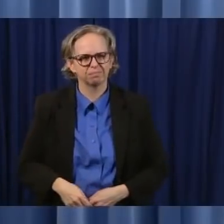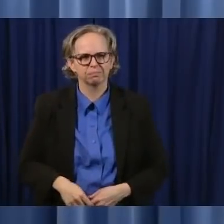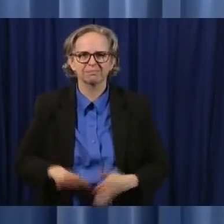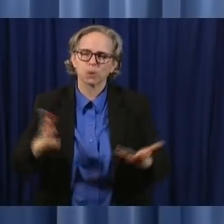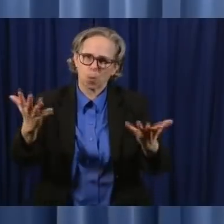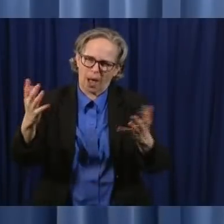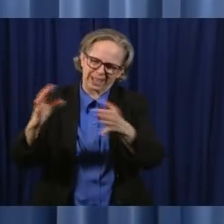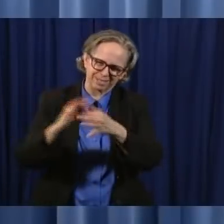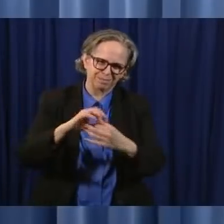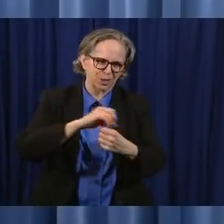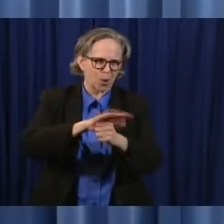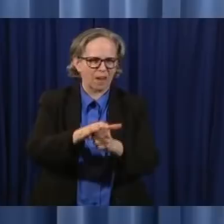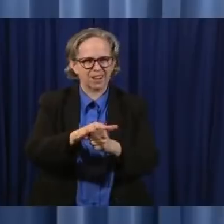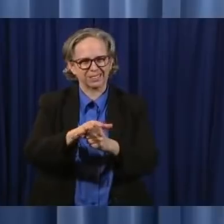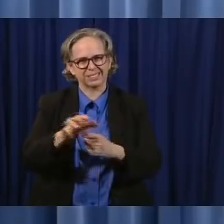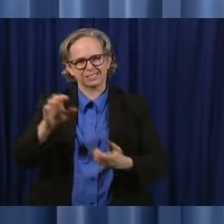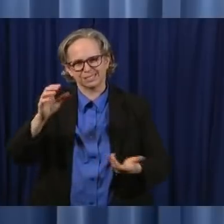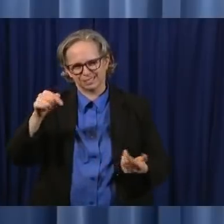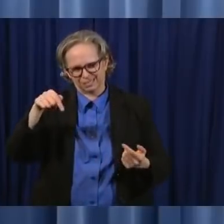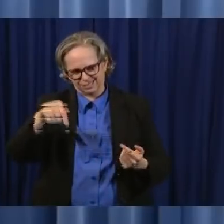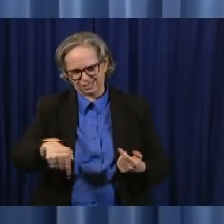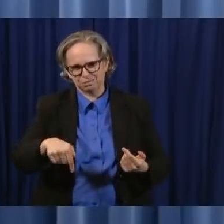CREATIVE AND HOW THEY CAN HONOR